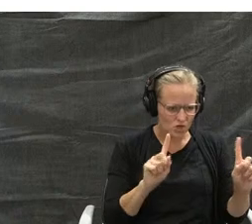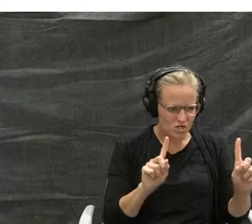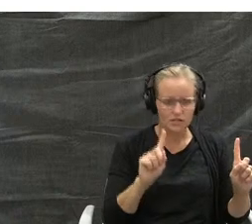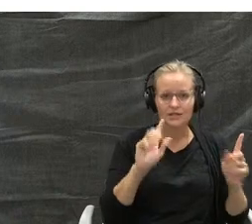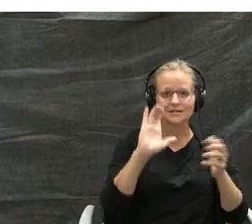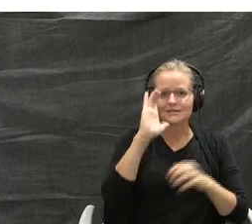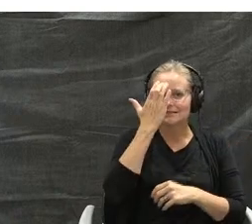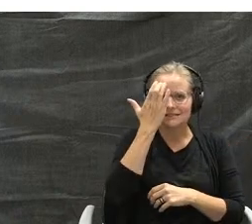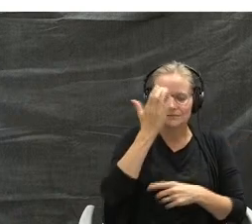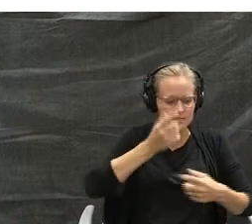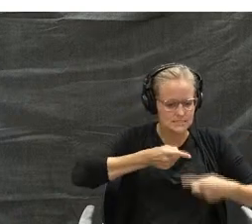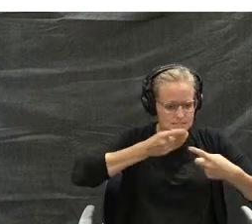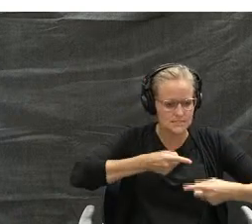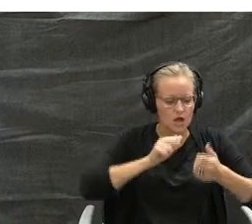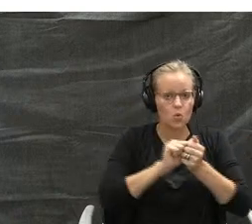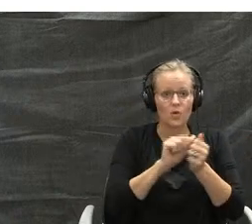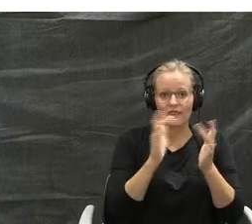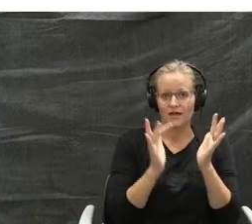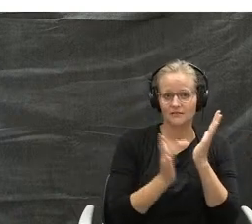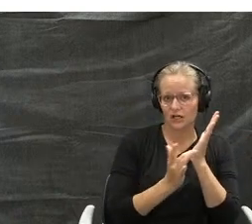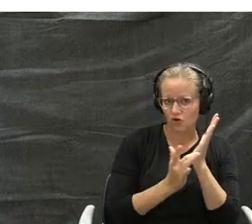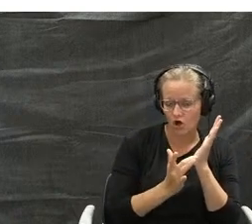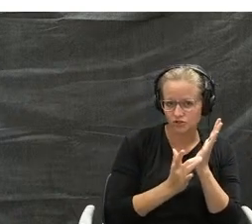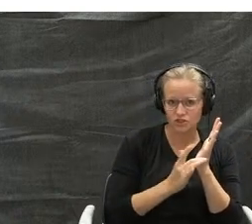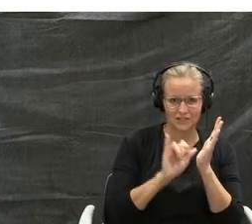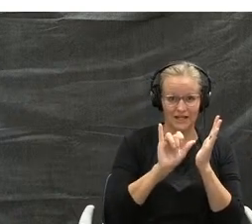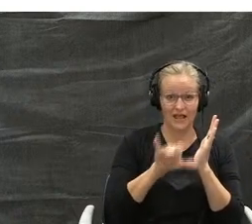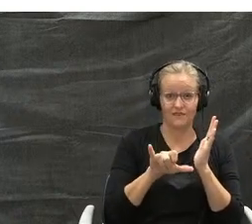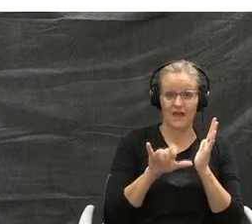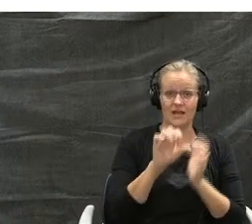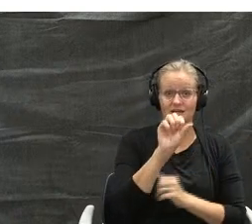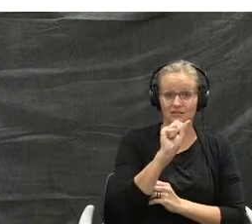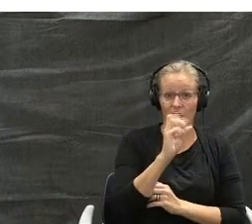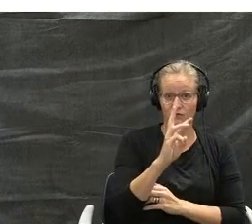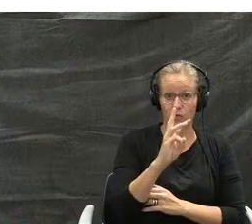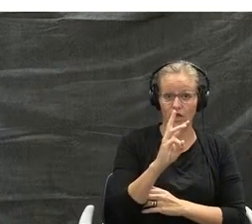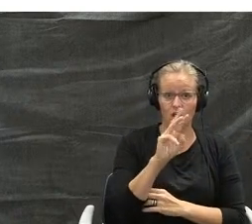problems and learn the technology and learning management software that Minne Tonka currently utilizes was not